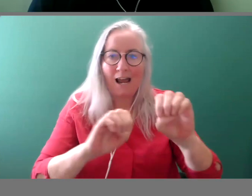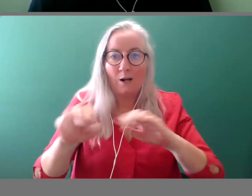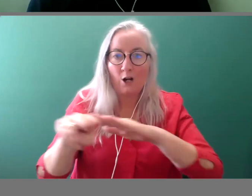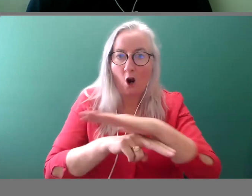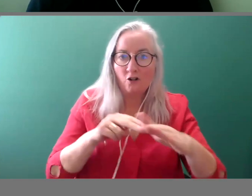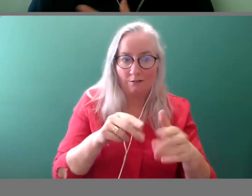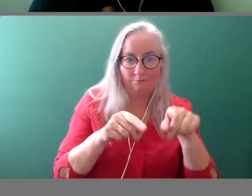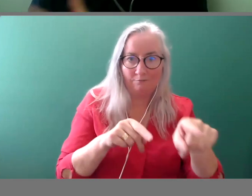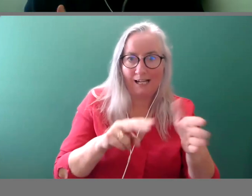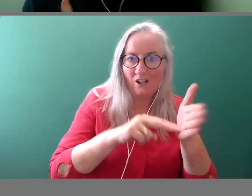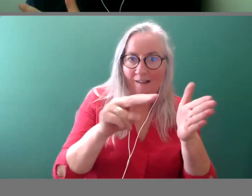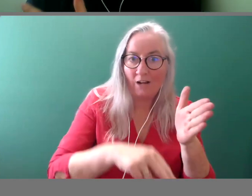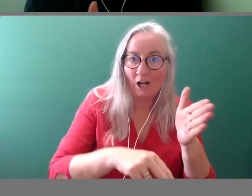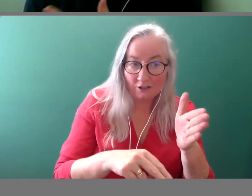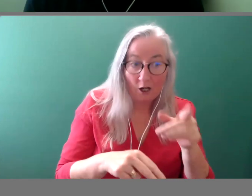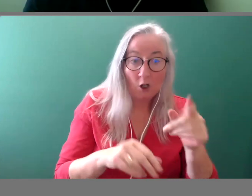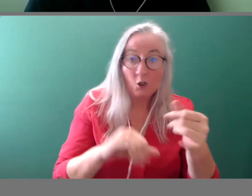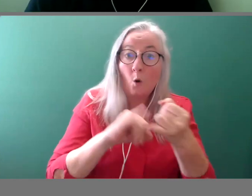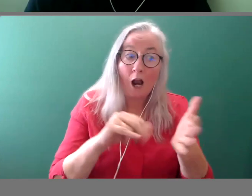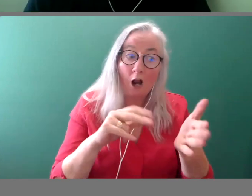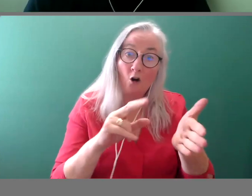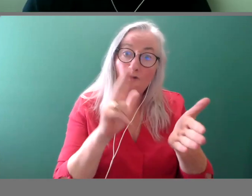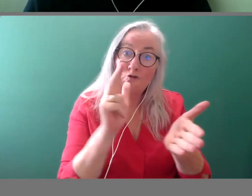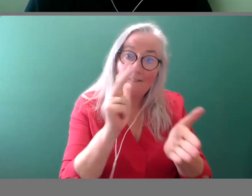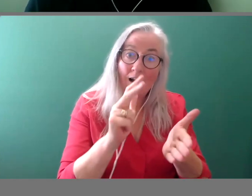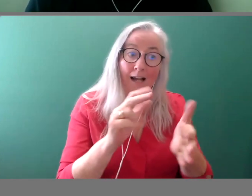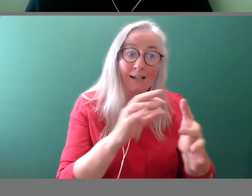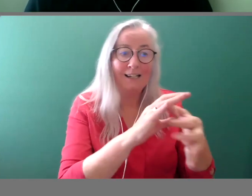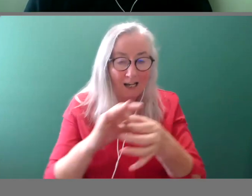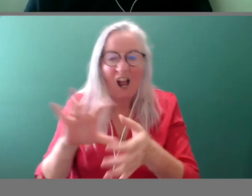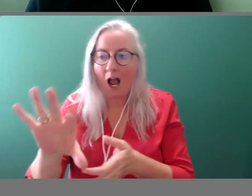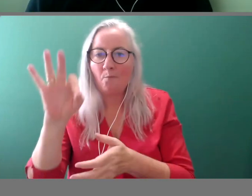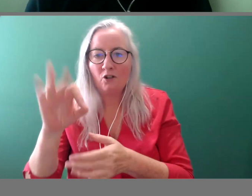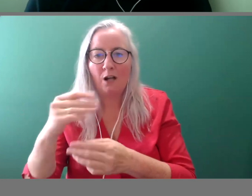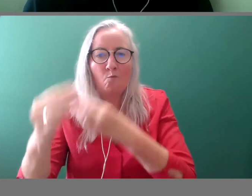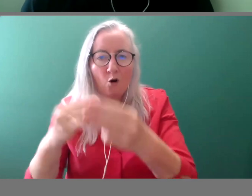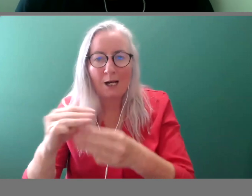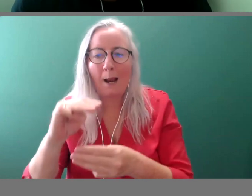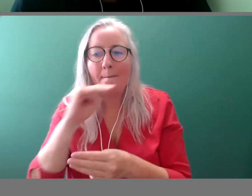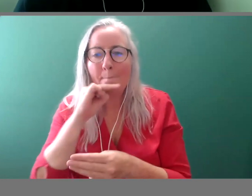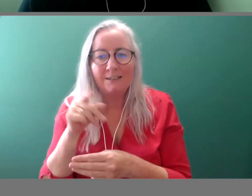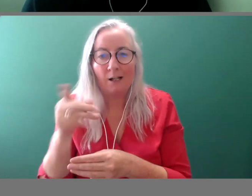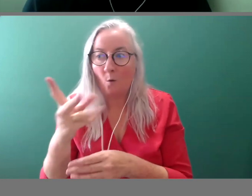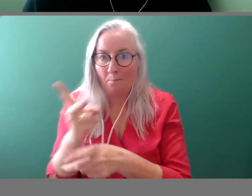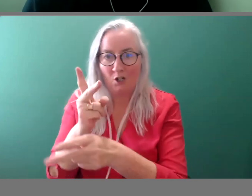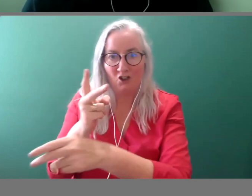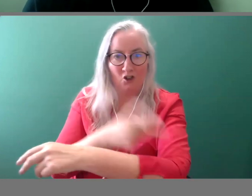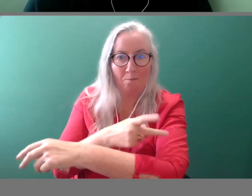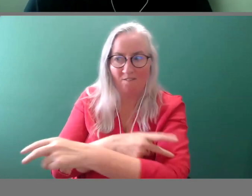States who ratify this optional protocol agree to be supervised and to recognise the competence of